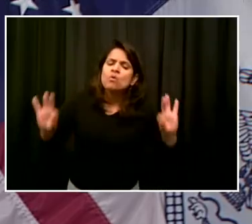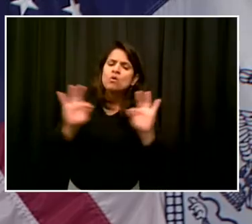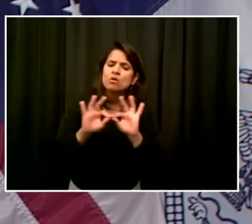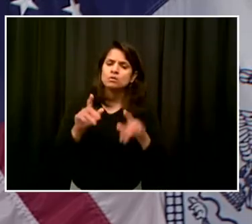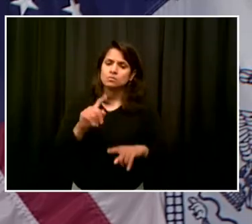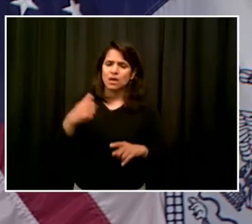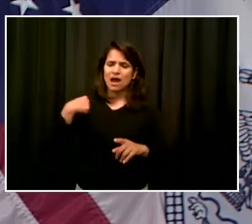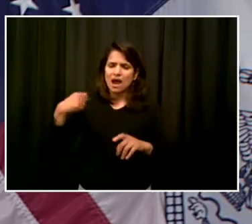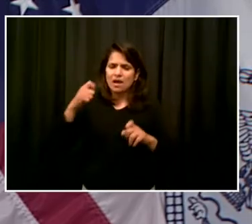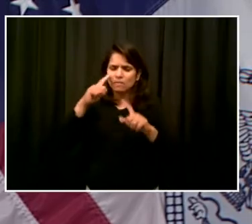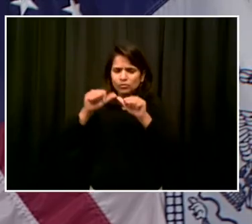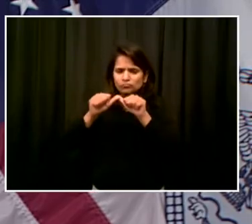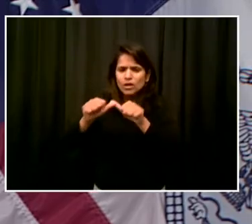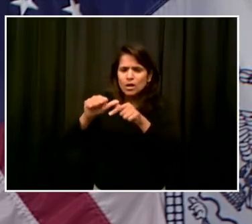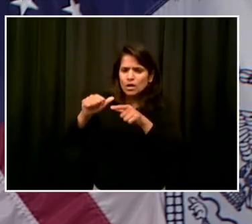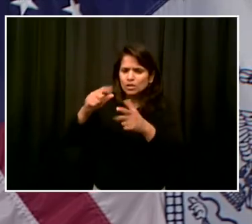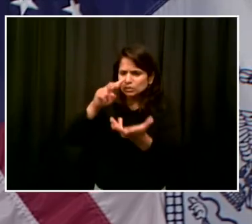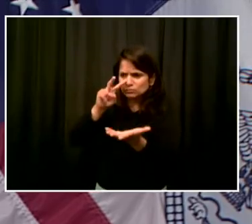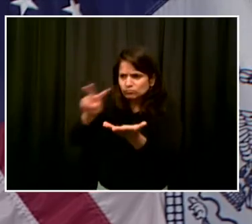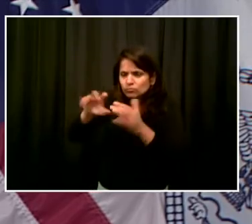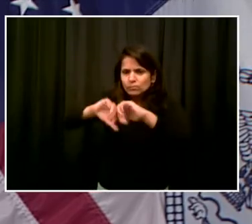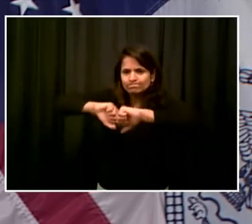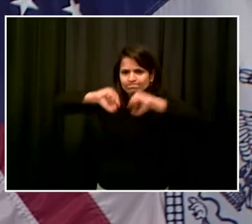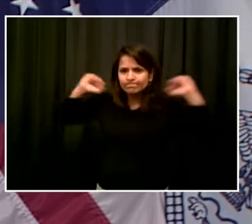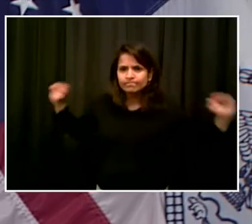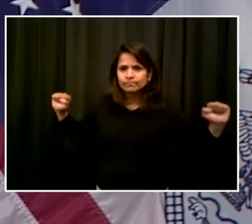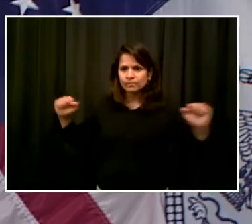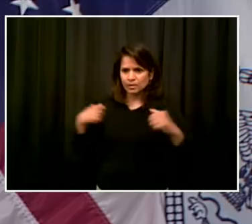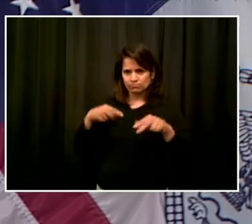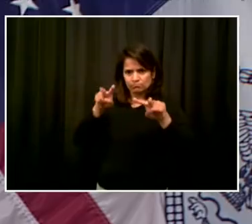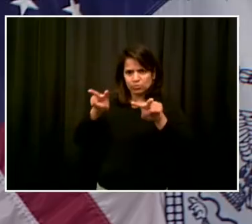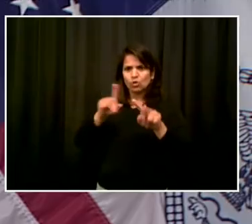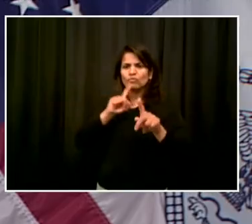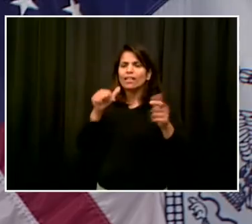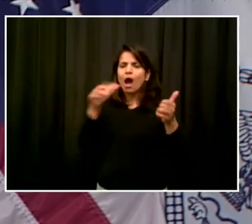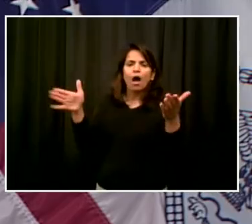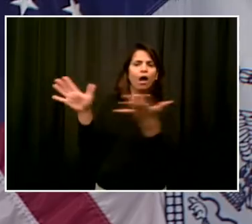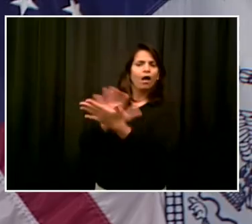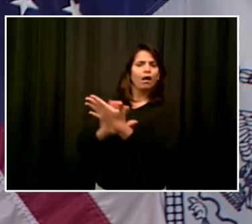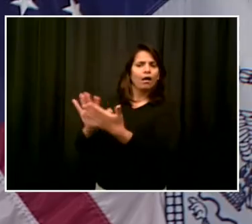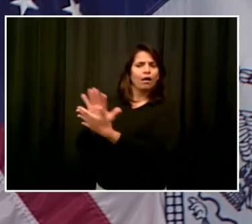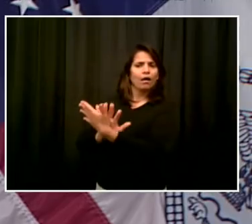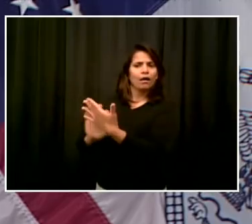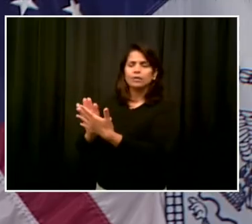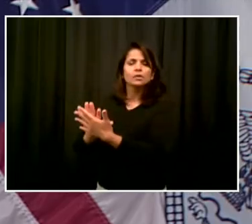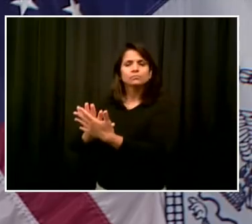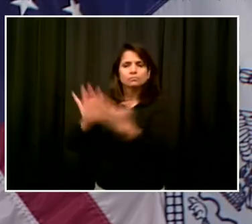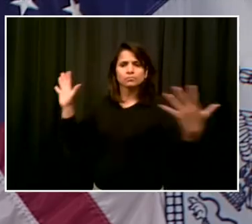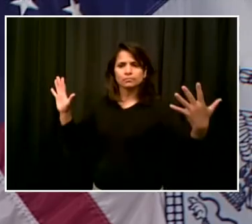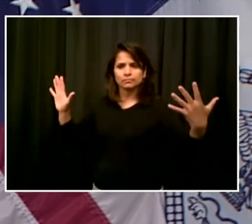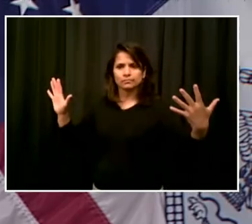CN ABE PUBLIC IS MADE PUBLIC. WE WILL MAKE SURE OF THAT. NEXT WE HAVE